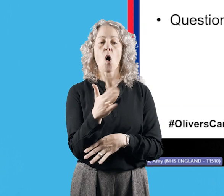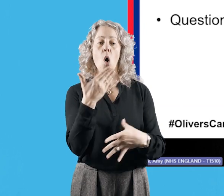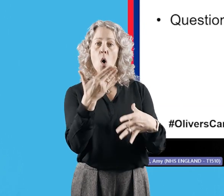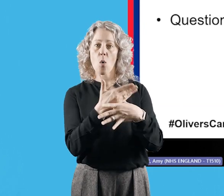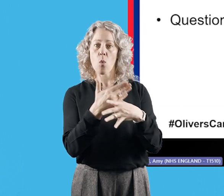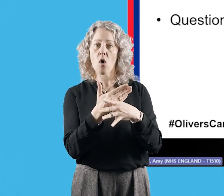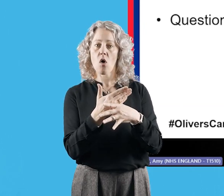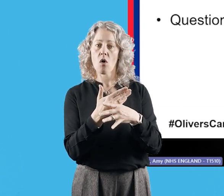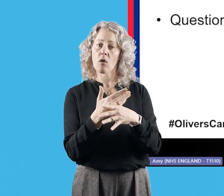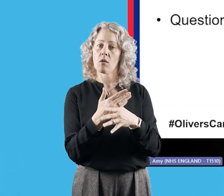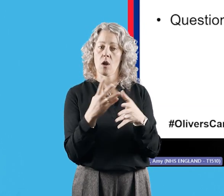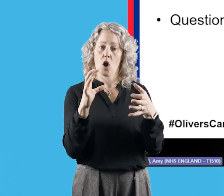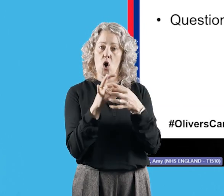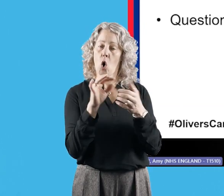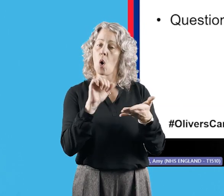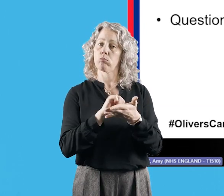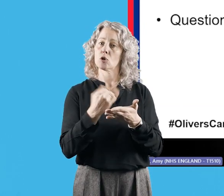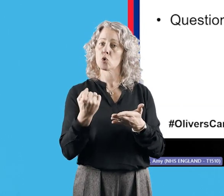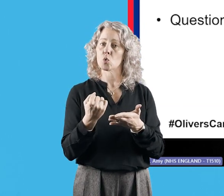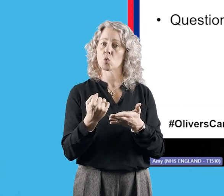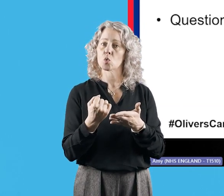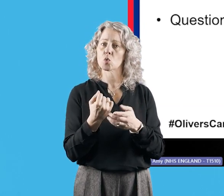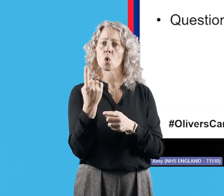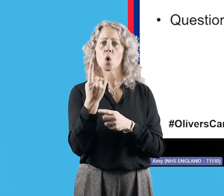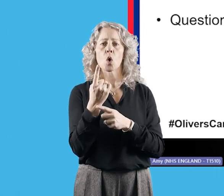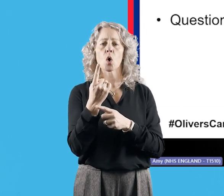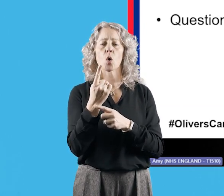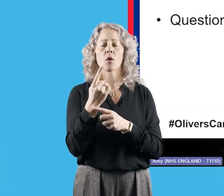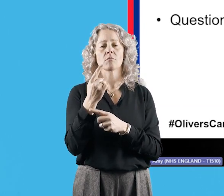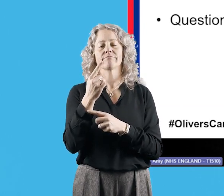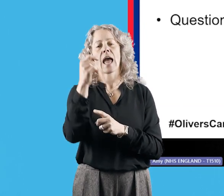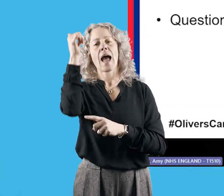produced with our experts by experience and with our